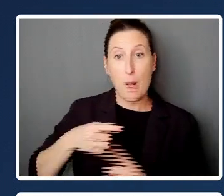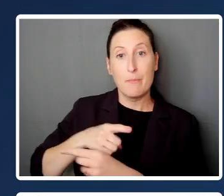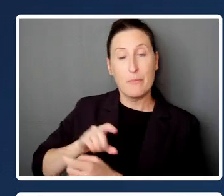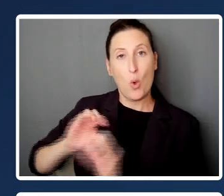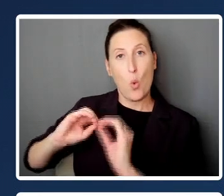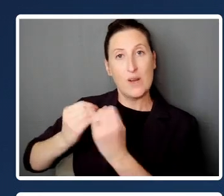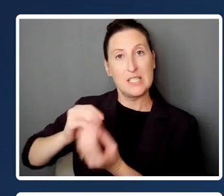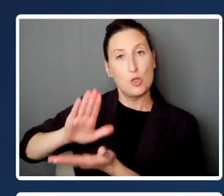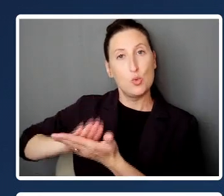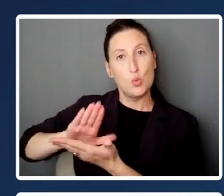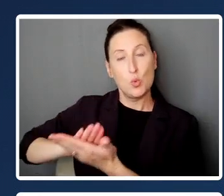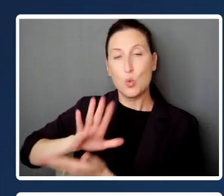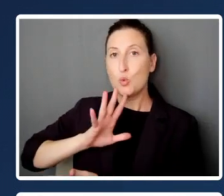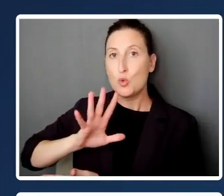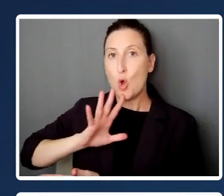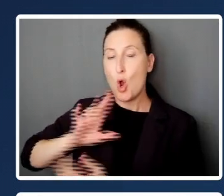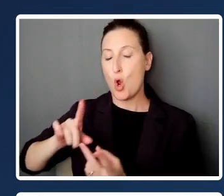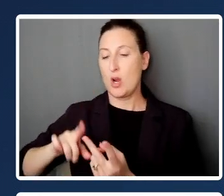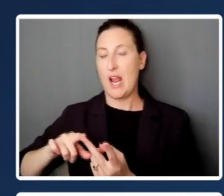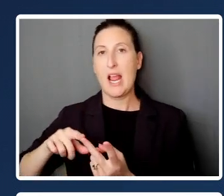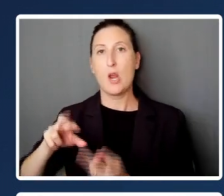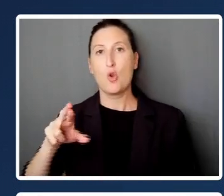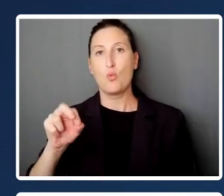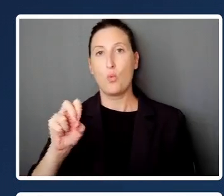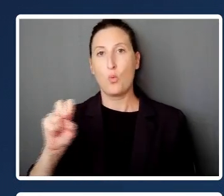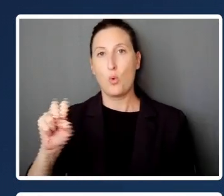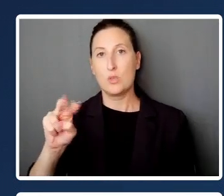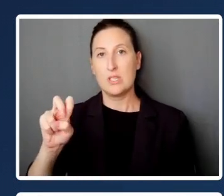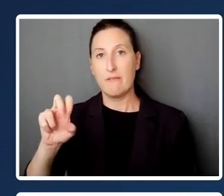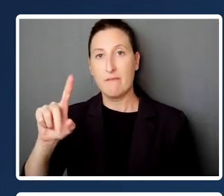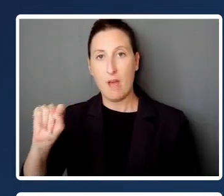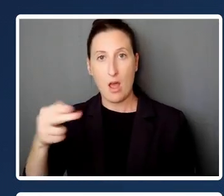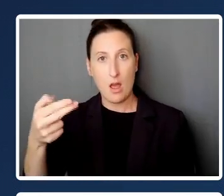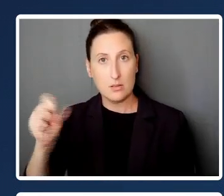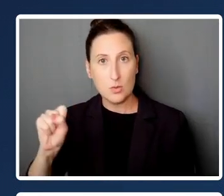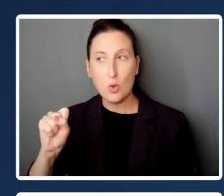meetings every other week to make sure everything was on track. It was really a big commitment on